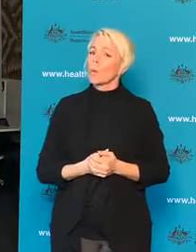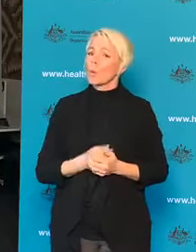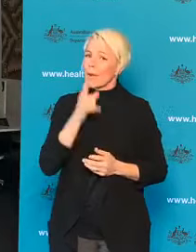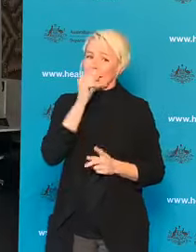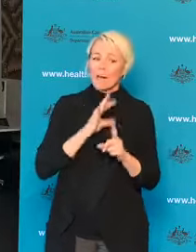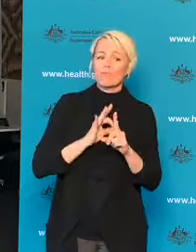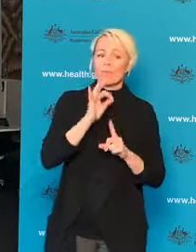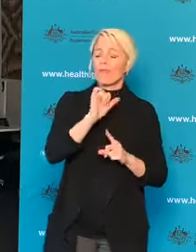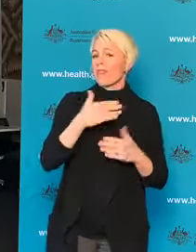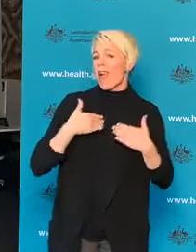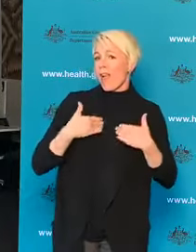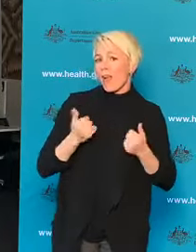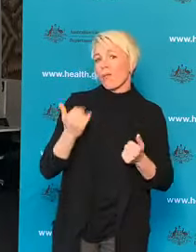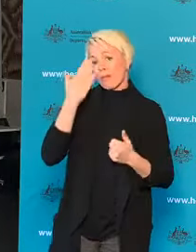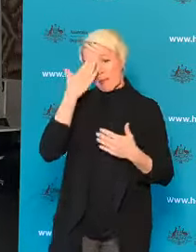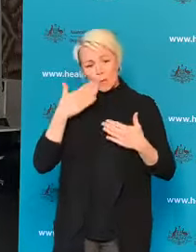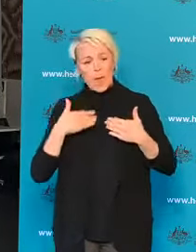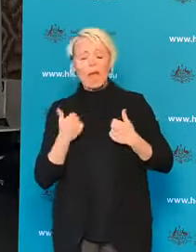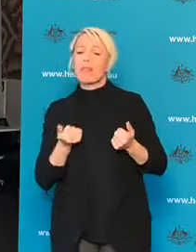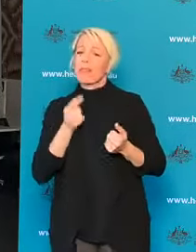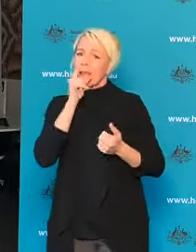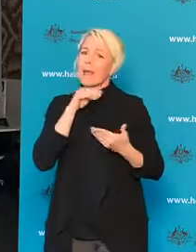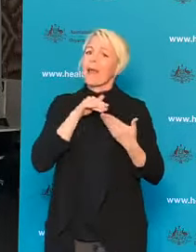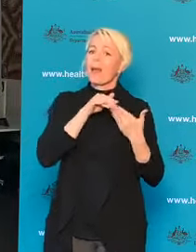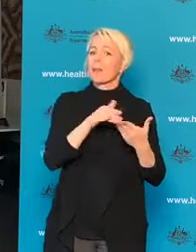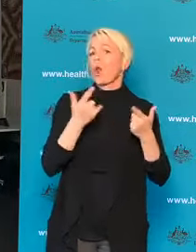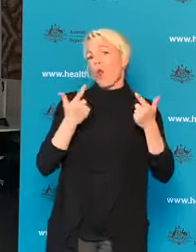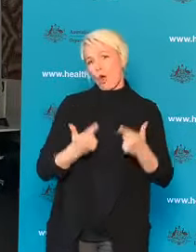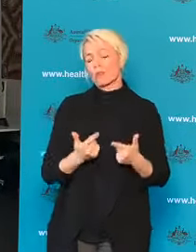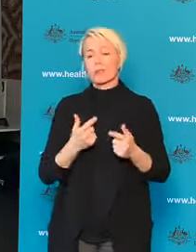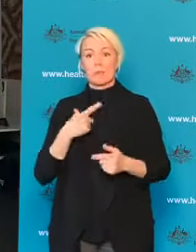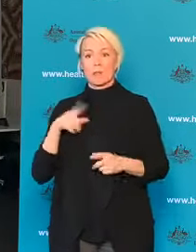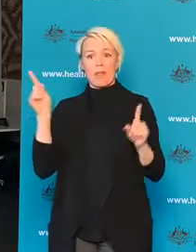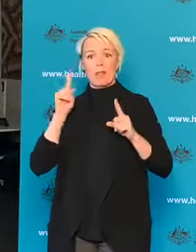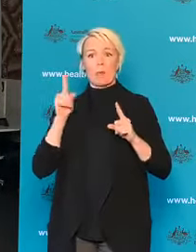and our friends in Victoria who find themselves living under the restrictions